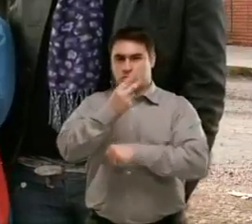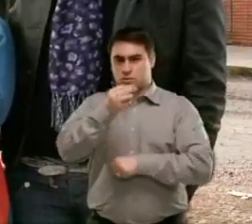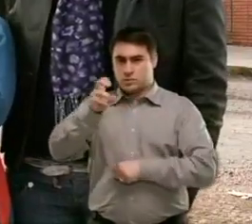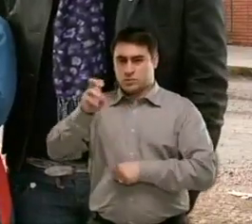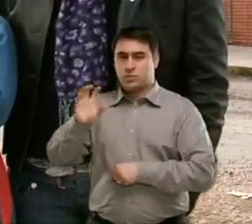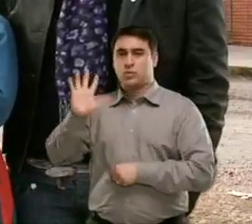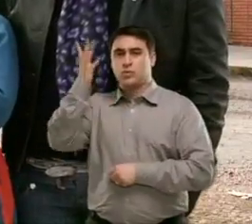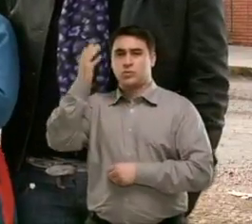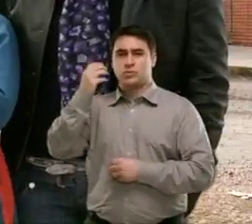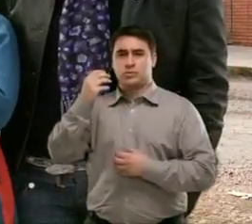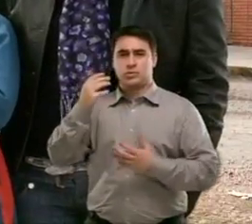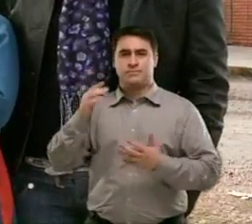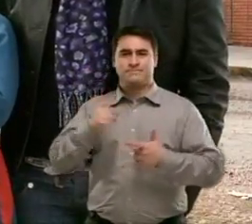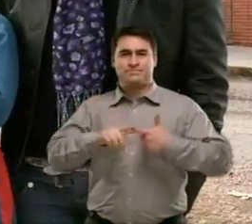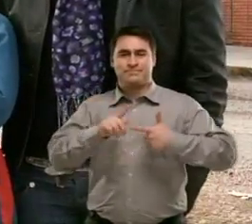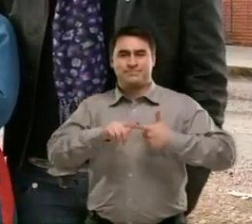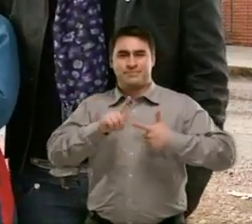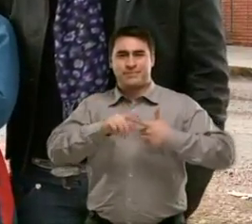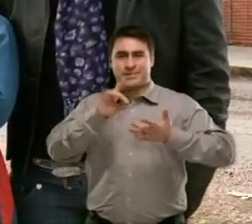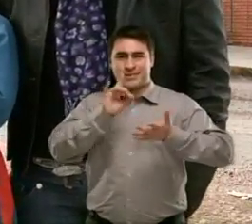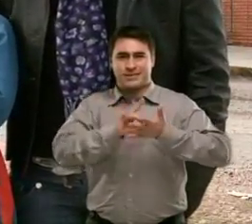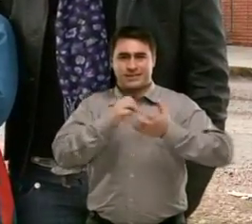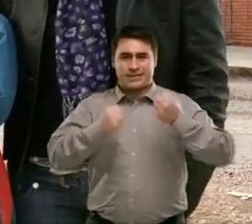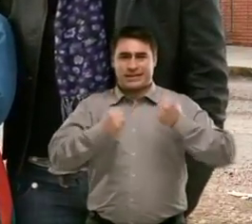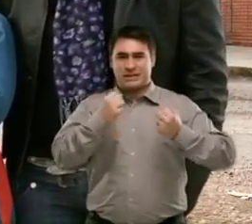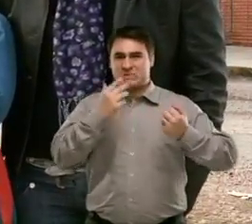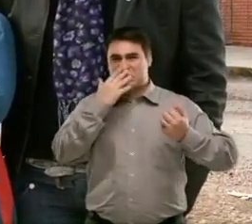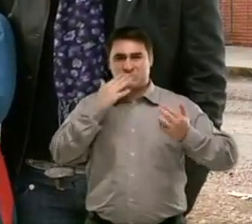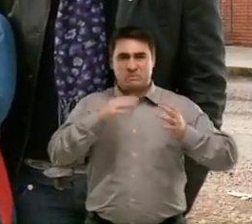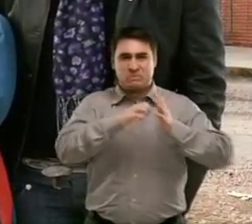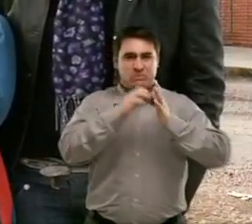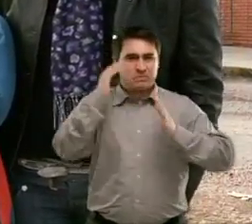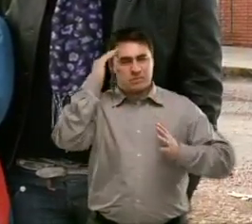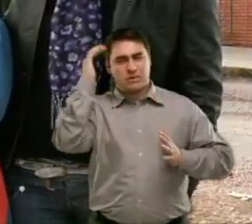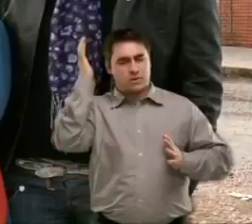he had a head injury and lost all his memory. (ADRIANE T. CARDOSO - WELLINGTON DA SILVA DUTRA'S AUNT) Then, we had to teach him all over again.